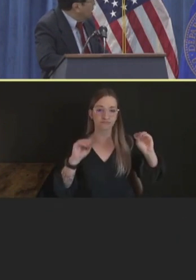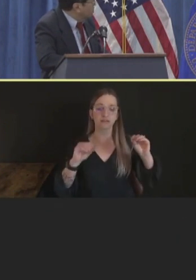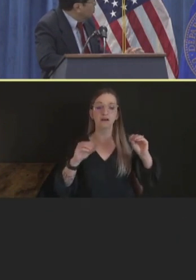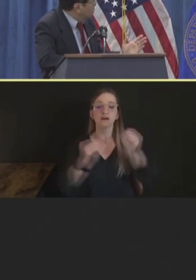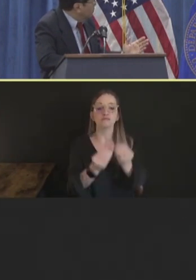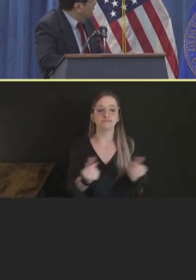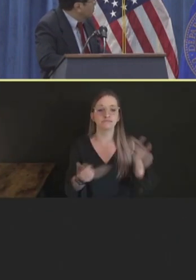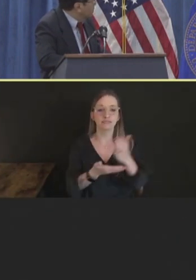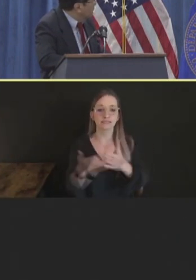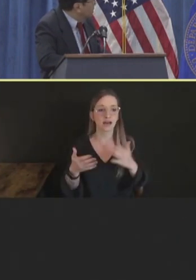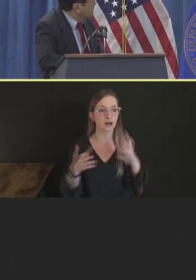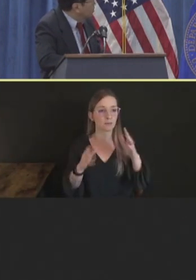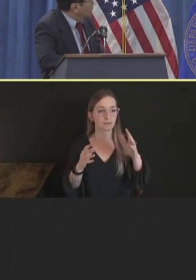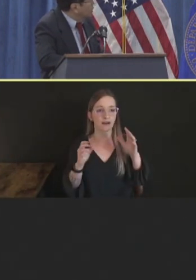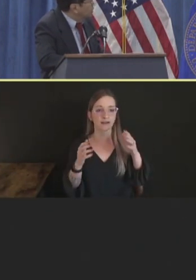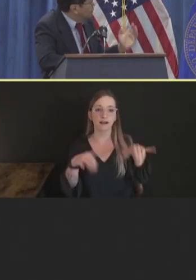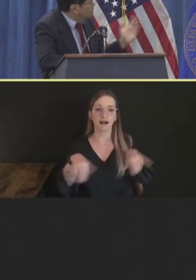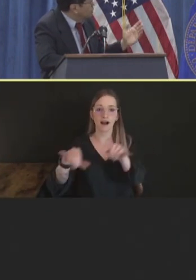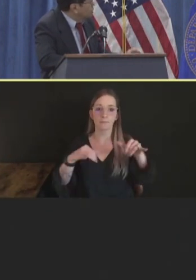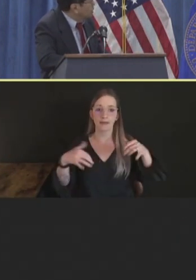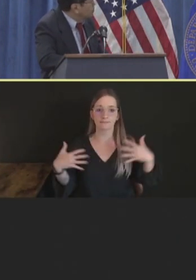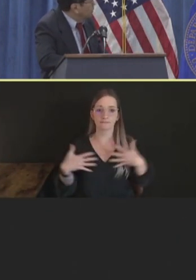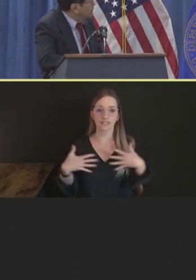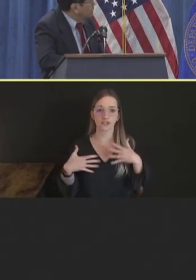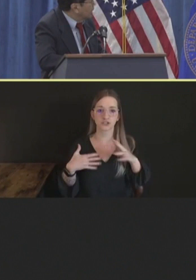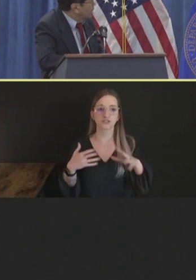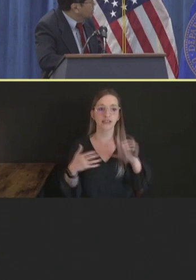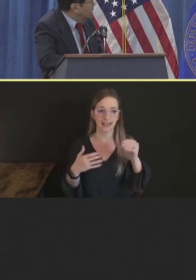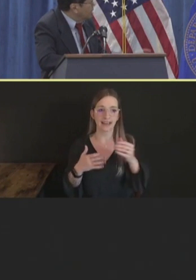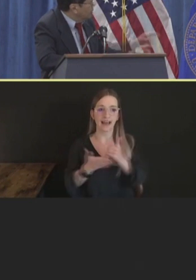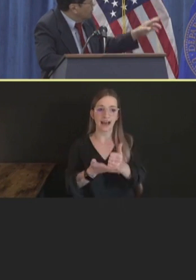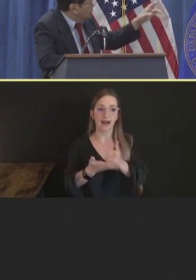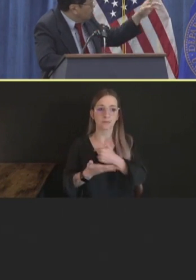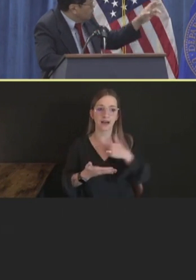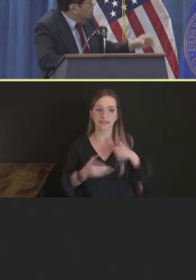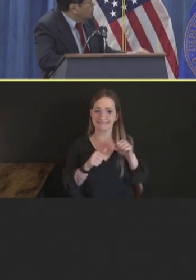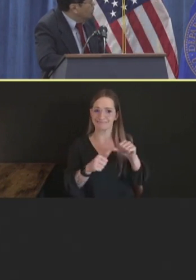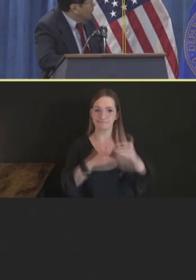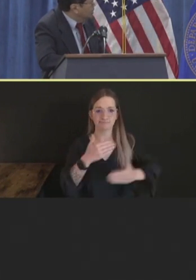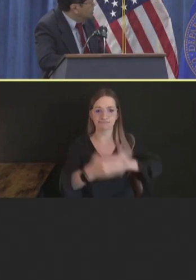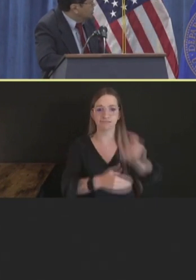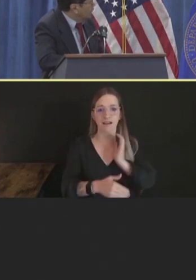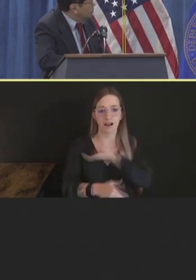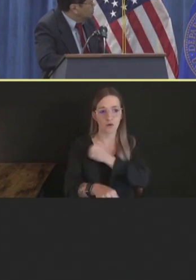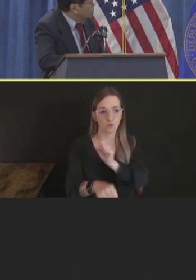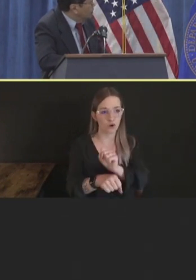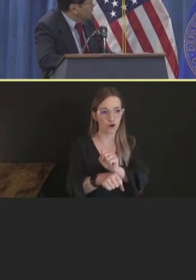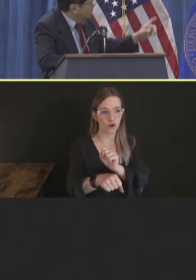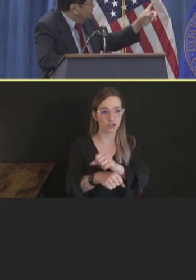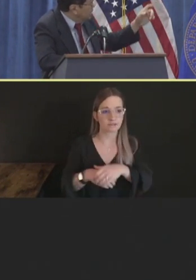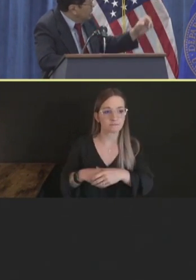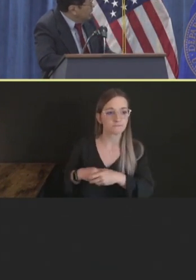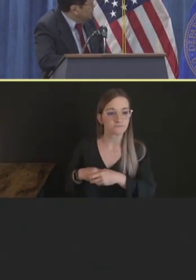We developed novel case definitions, some companion guides for multiple AESIs from COVID-19,